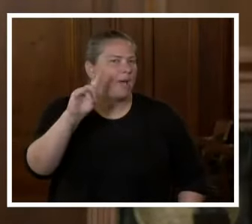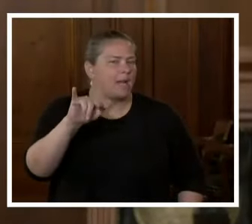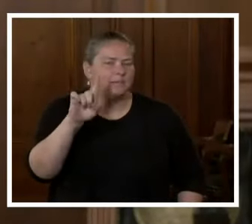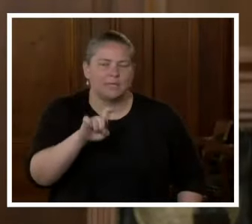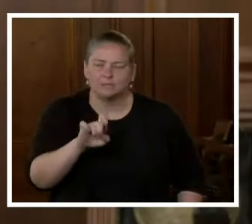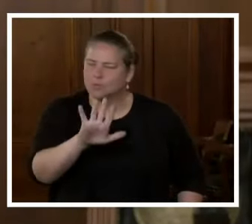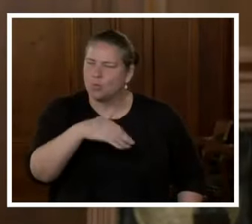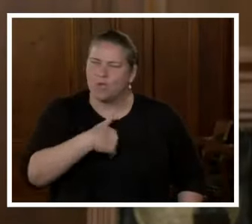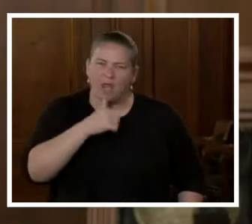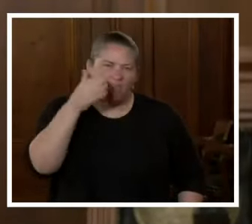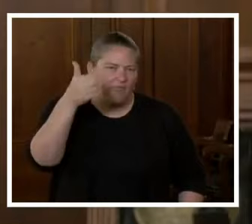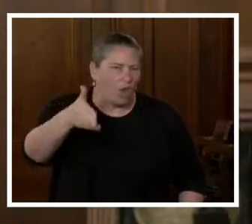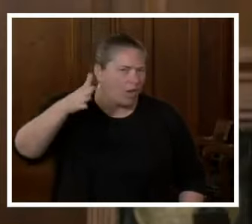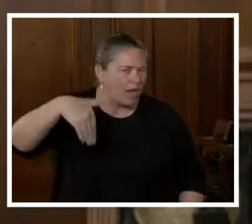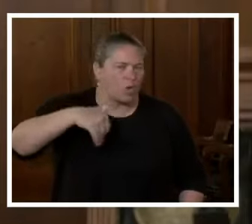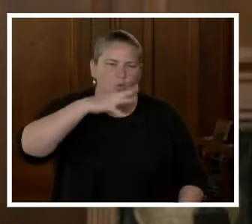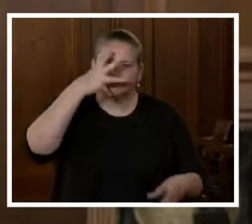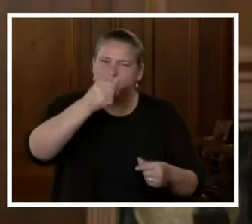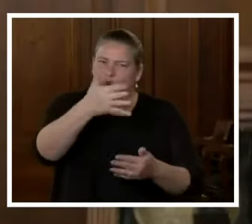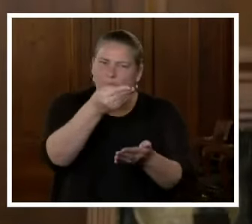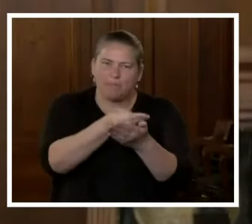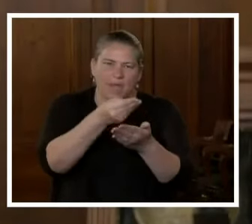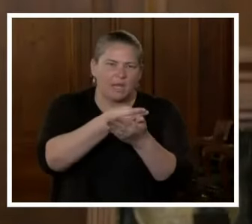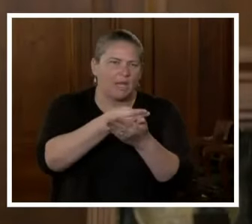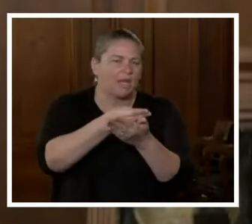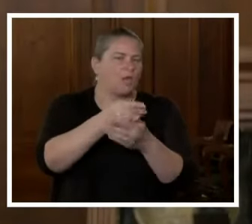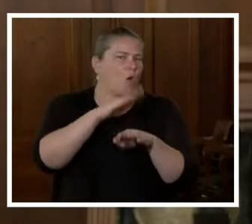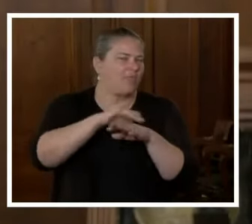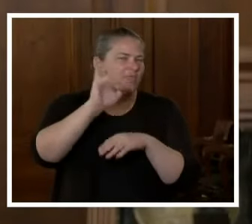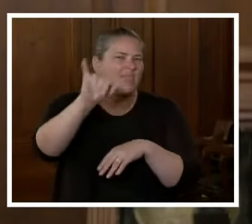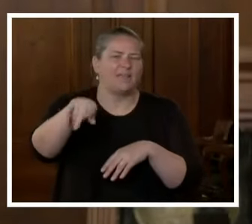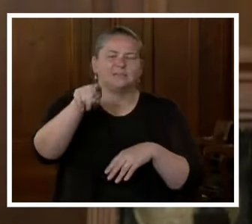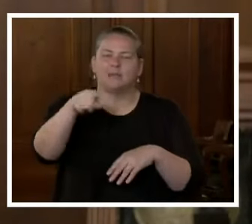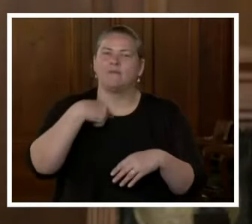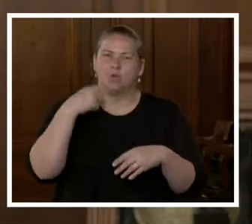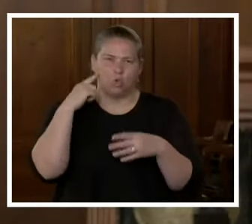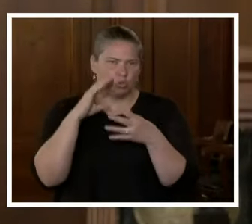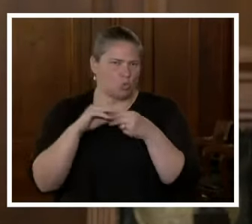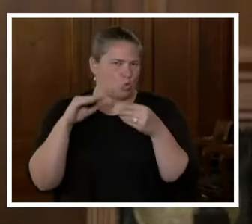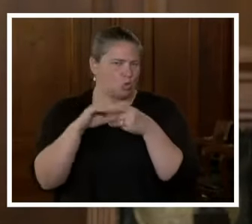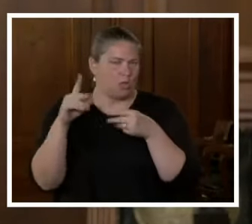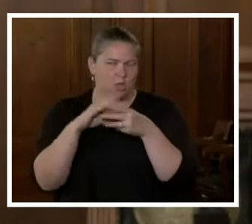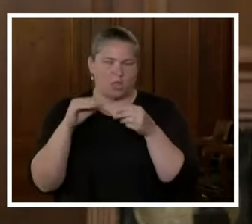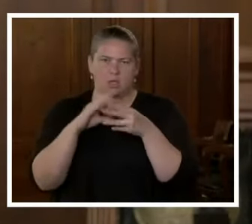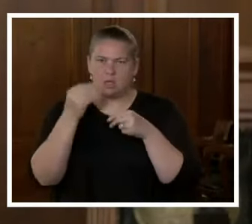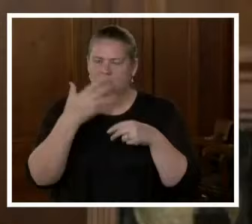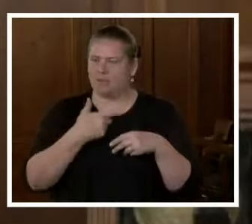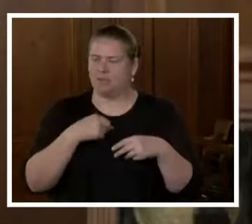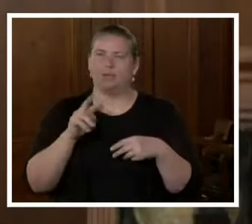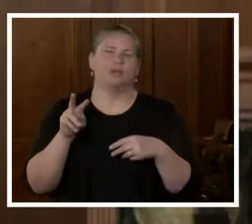WRONG ABOUT YOUR TERM INTERPRETATION AS YOU ARE TO BE RIGHT. SO WE'LL KNOW BETTER. UNFORTUNATELY, IT'S LIKE